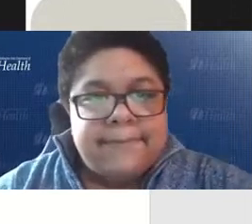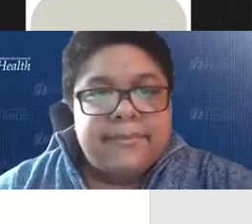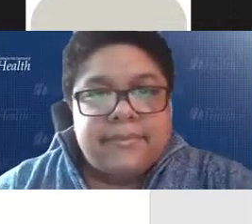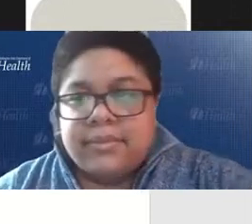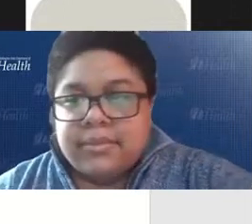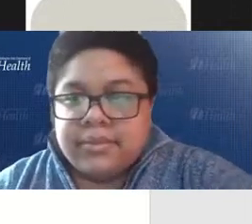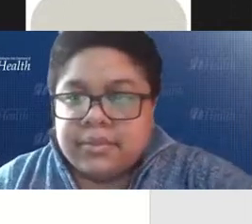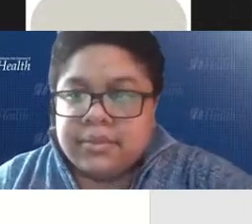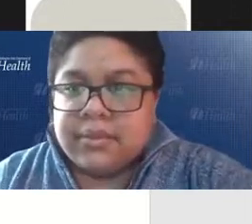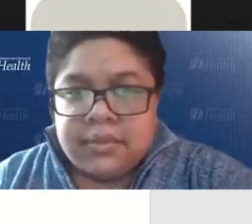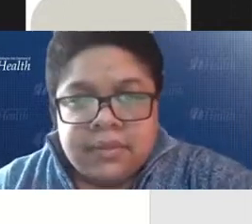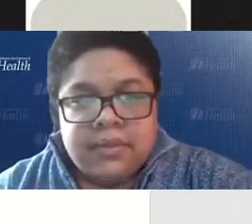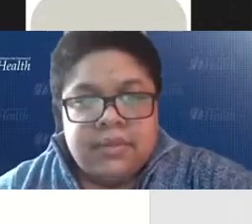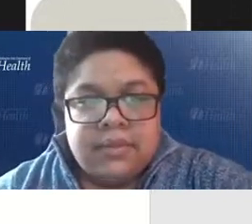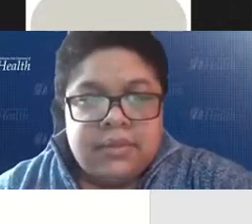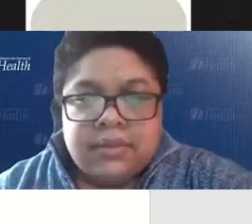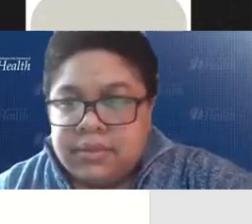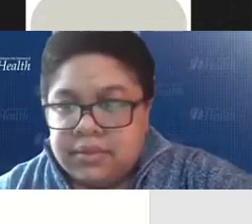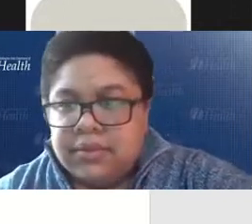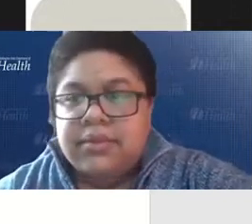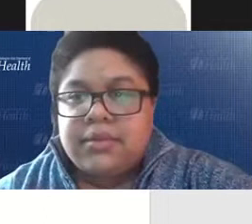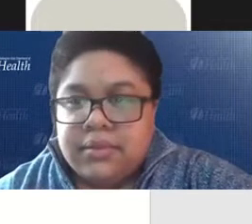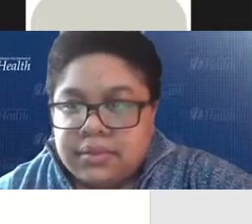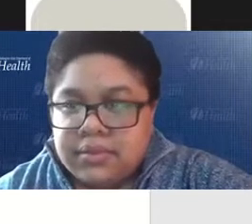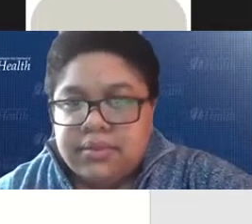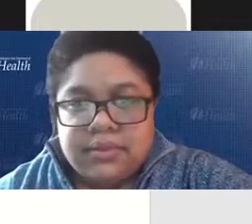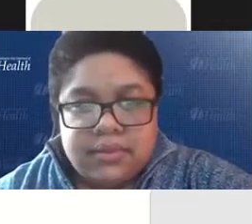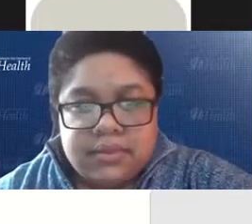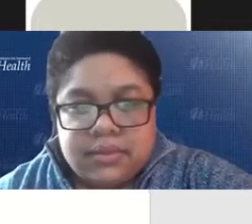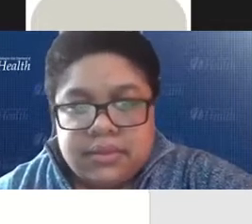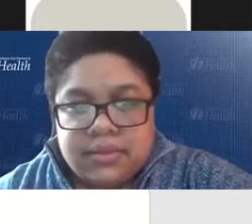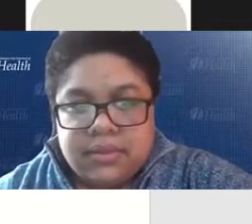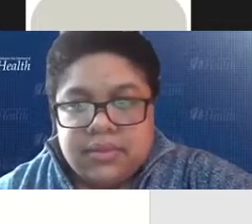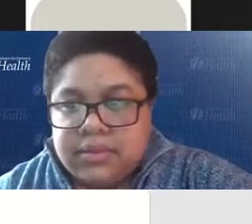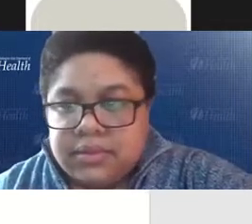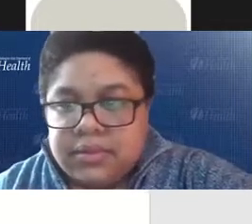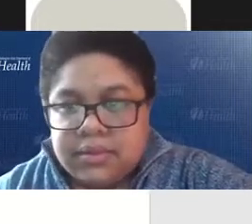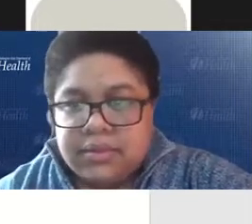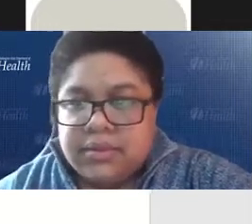but I'm not able to sync this up to the statute. To me, a suggestion would be you refer back